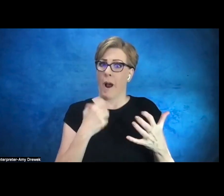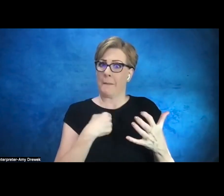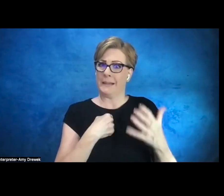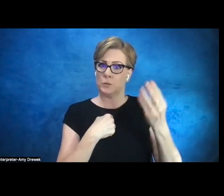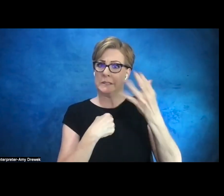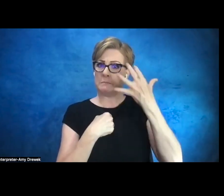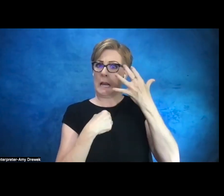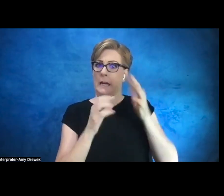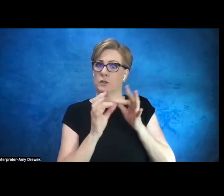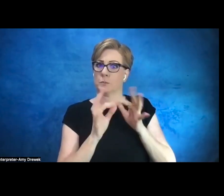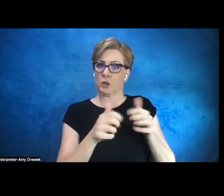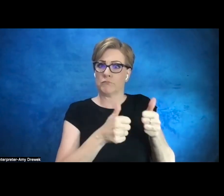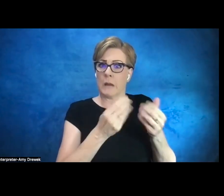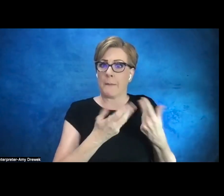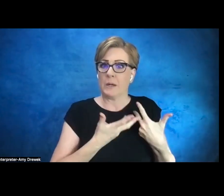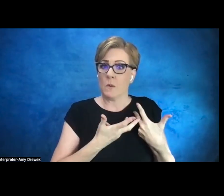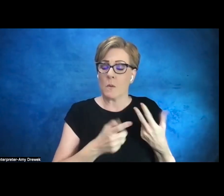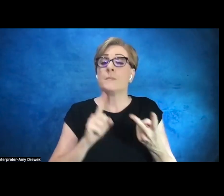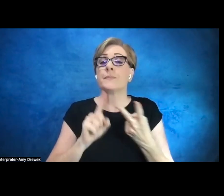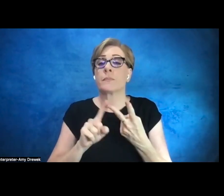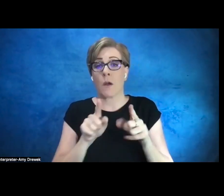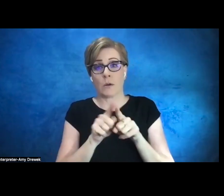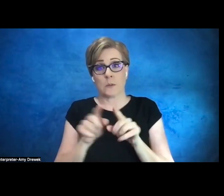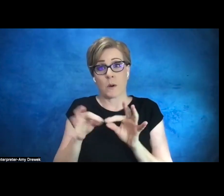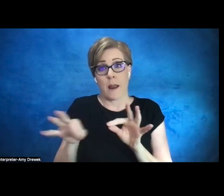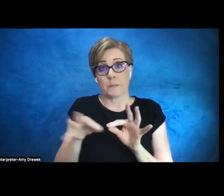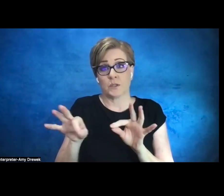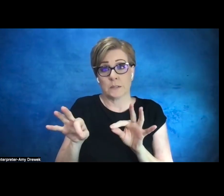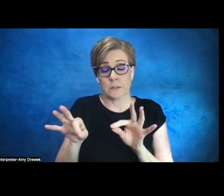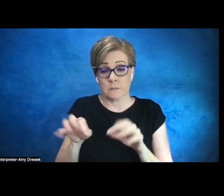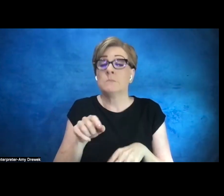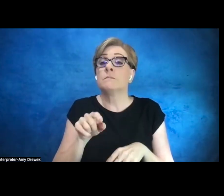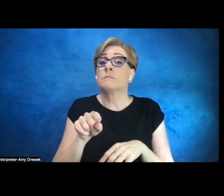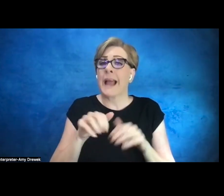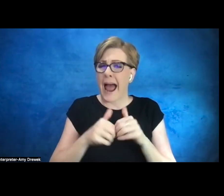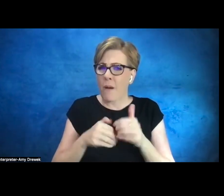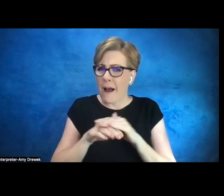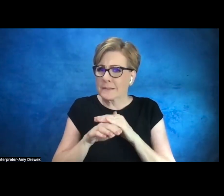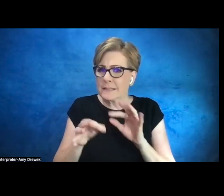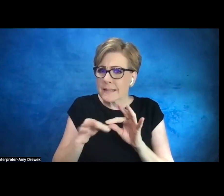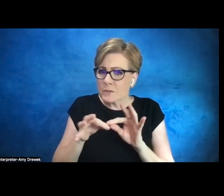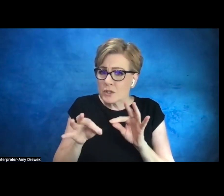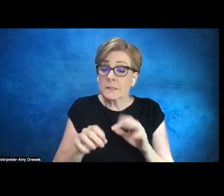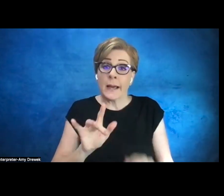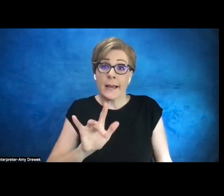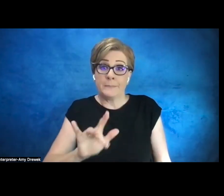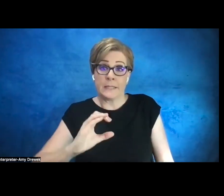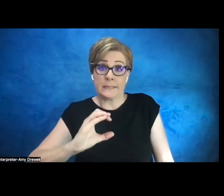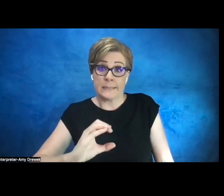also have our captions available. You can click the CC box at the bottom of the screen on Zoom,